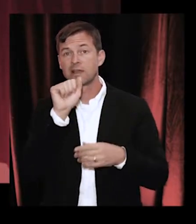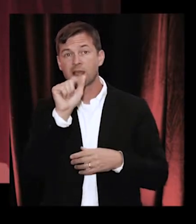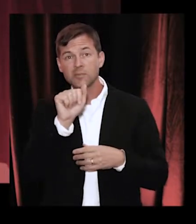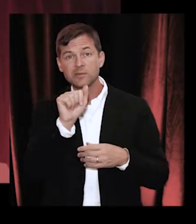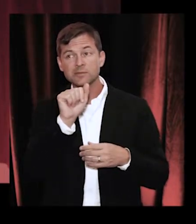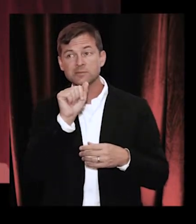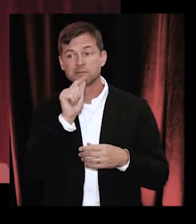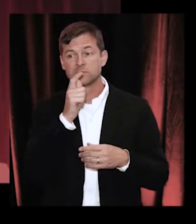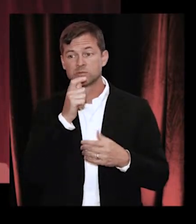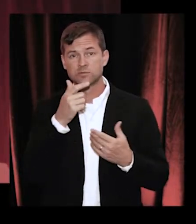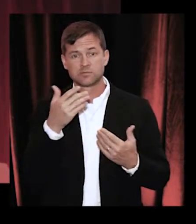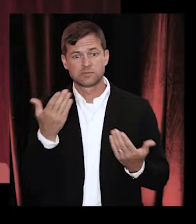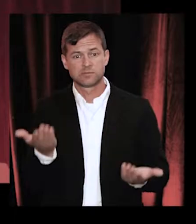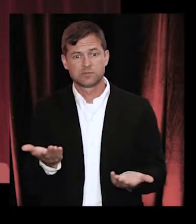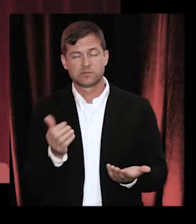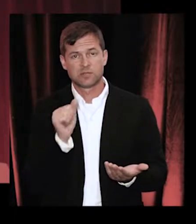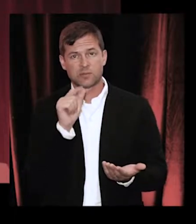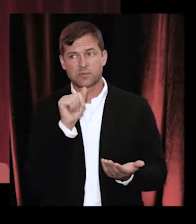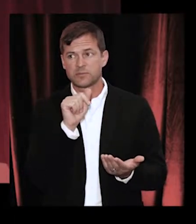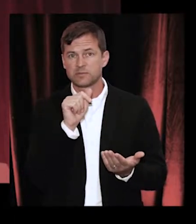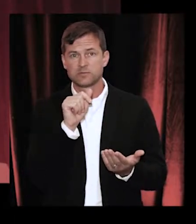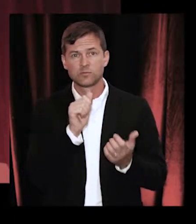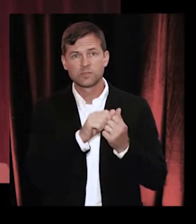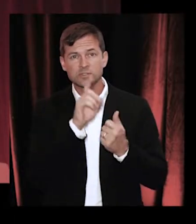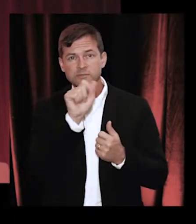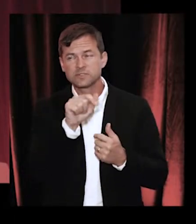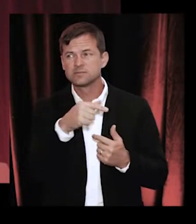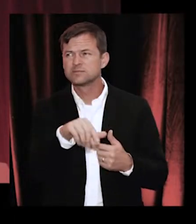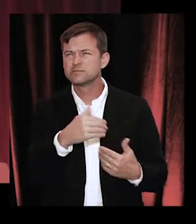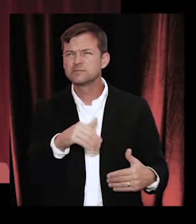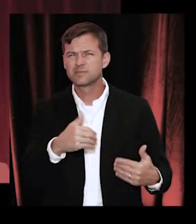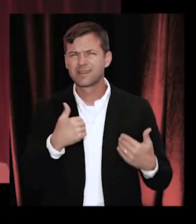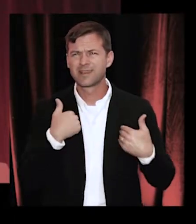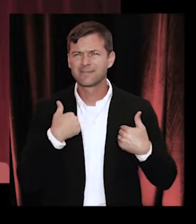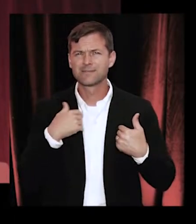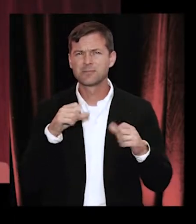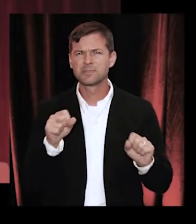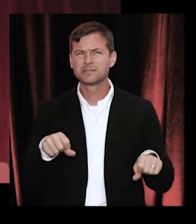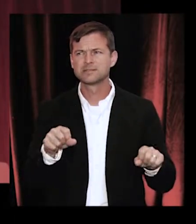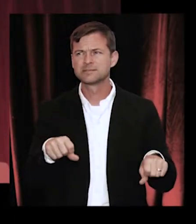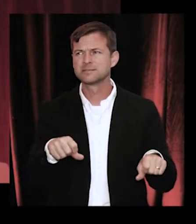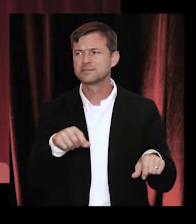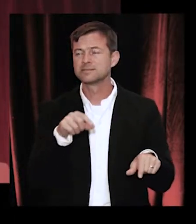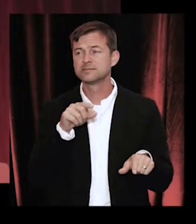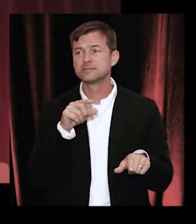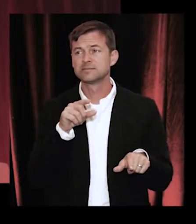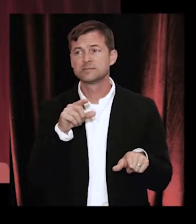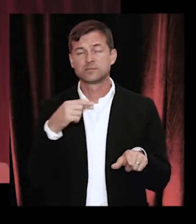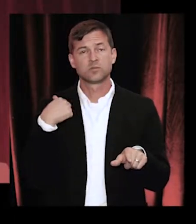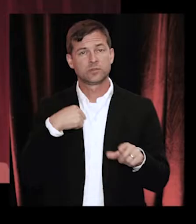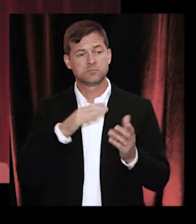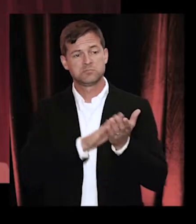are actually folks with great abilities. And as we celebrate the achievement